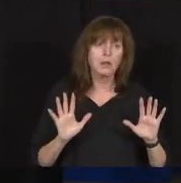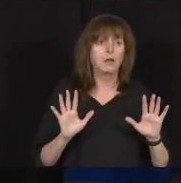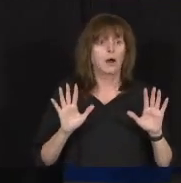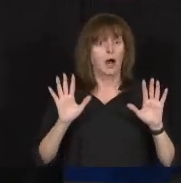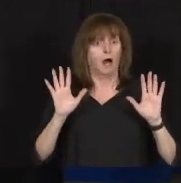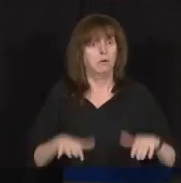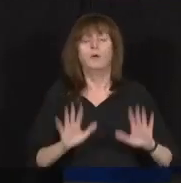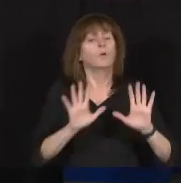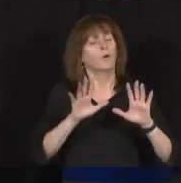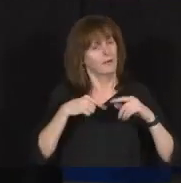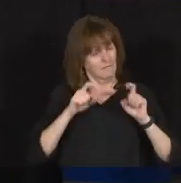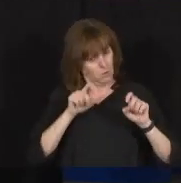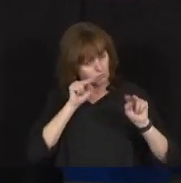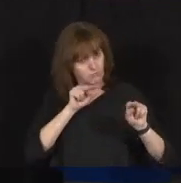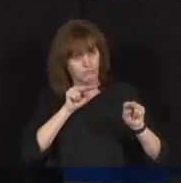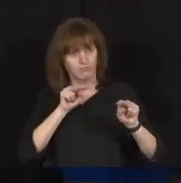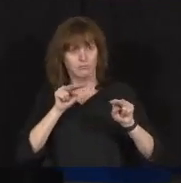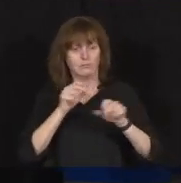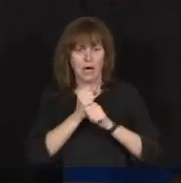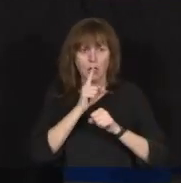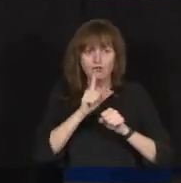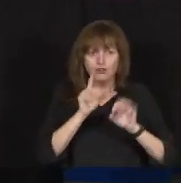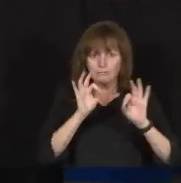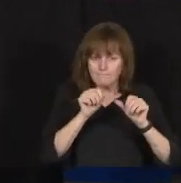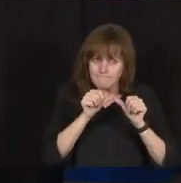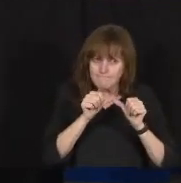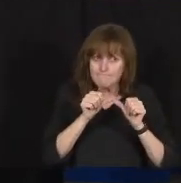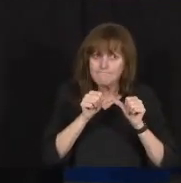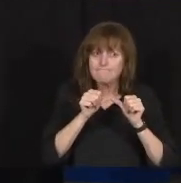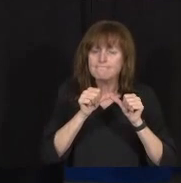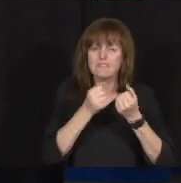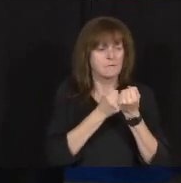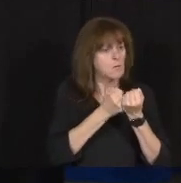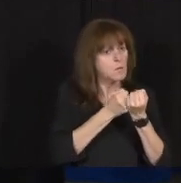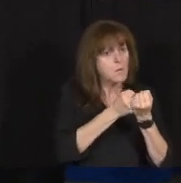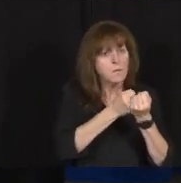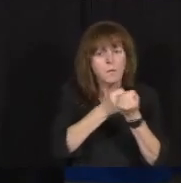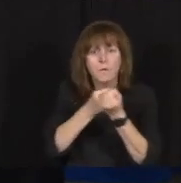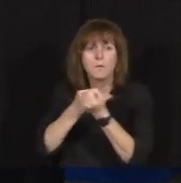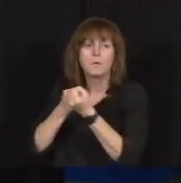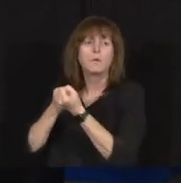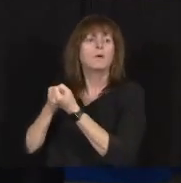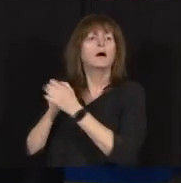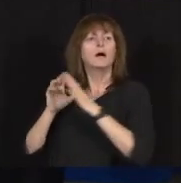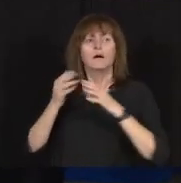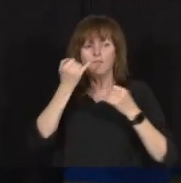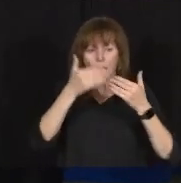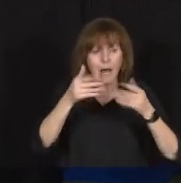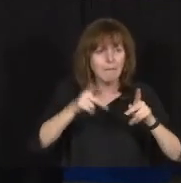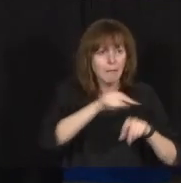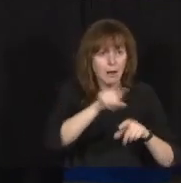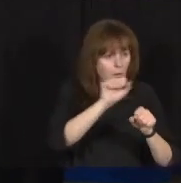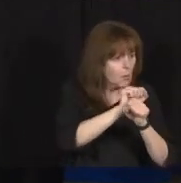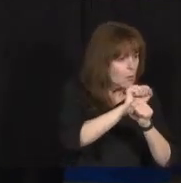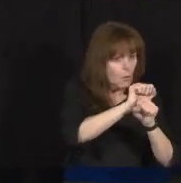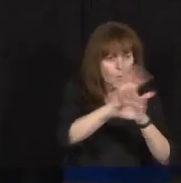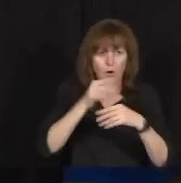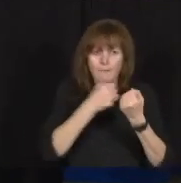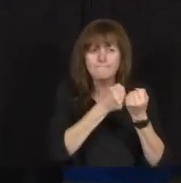, we have to be vigilant and maintain full support for all of our front-line professionals and k eep making sure that we have